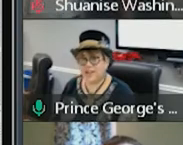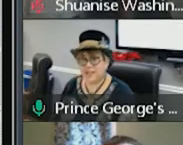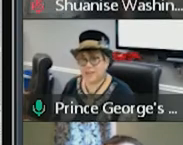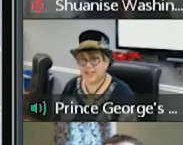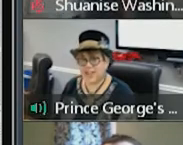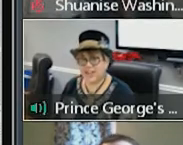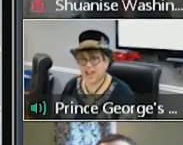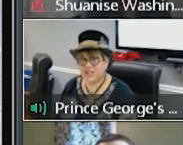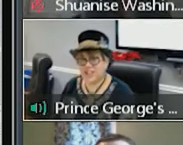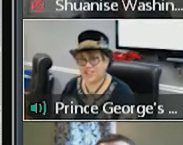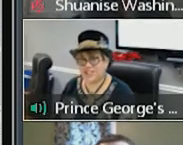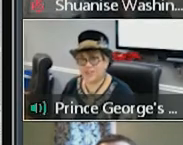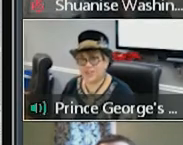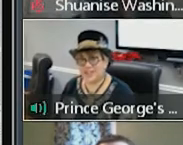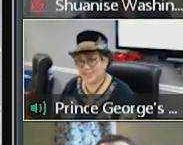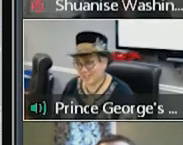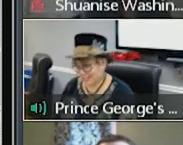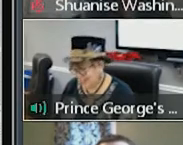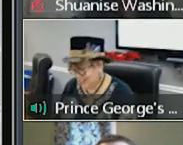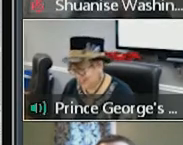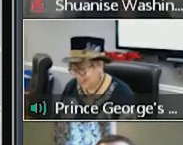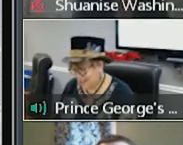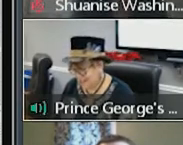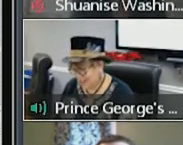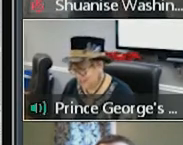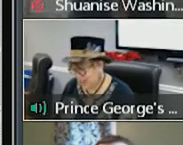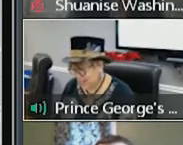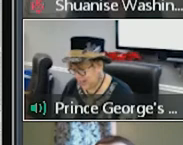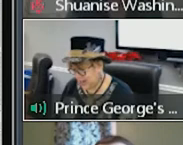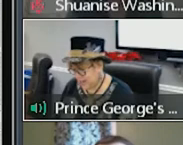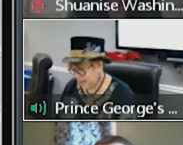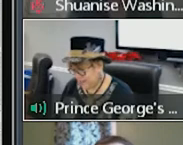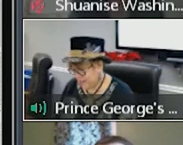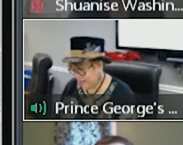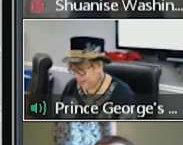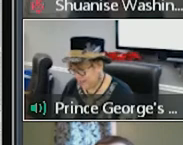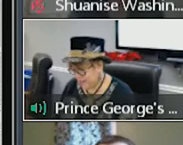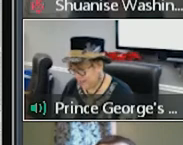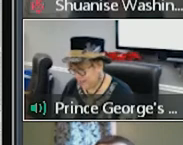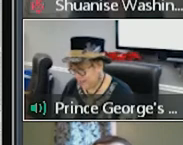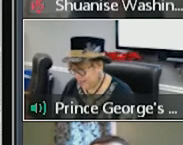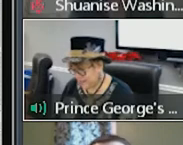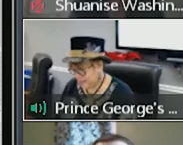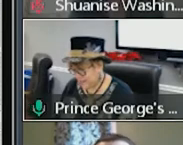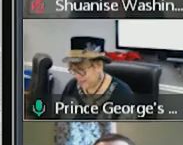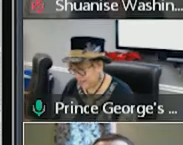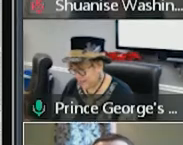Somebody is having a conversation. So we need to, they need to not have that Kevin Kennedy and Jason Stanley,